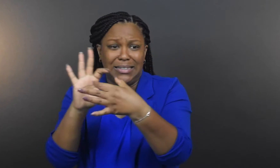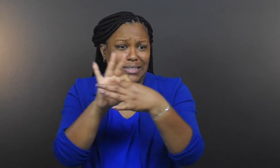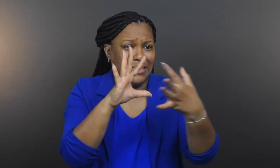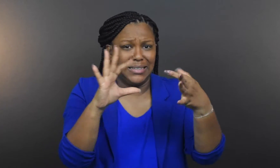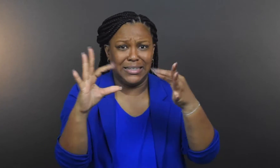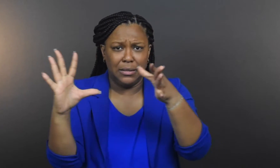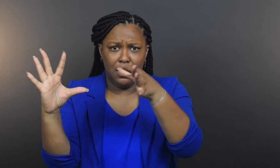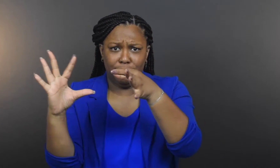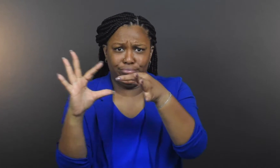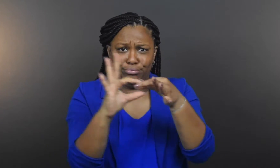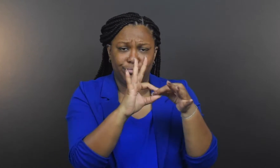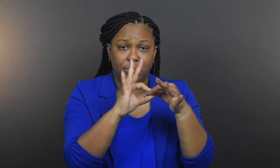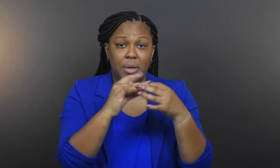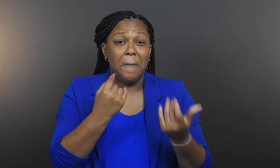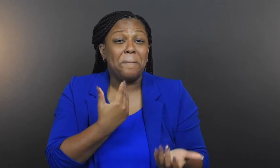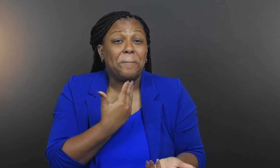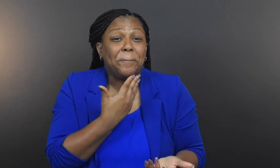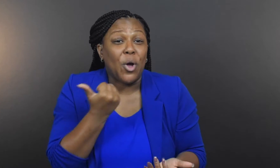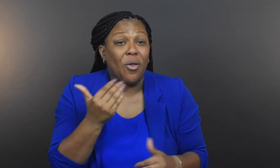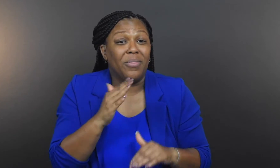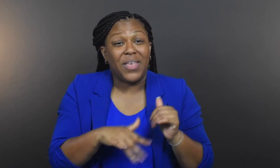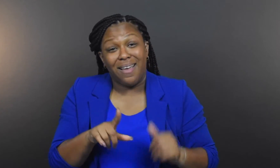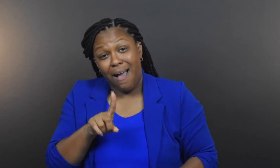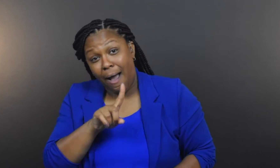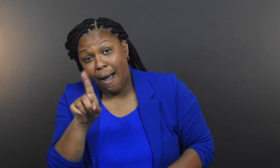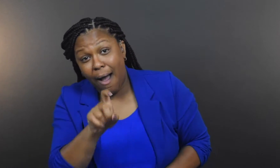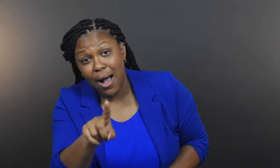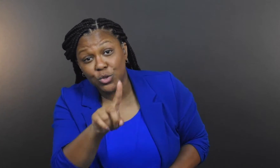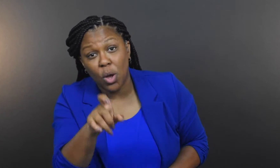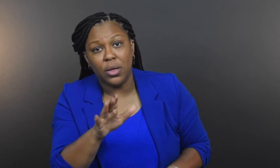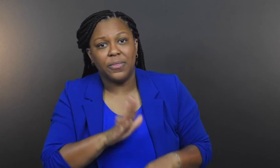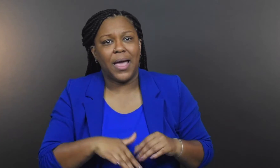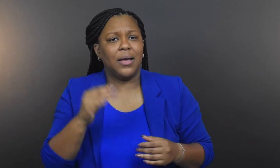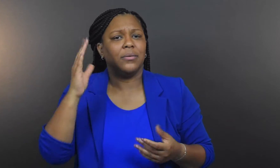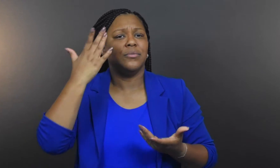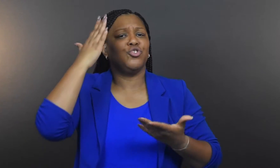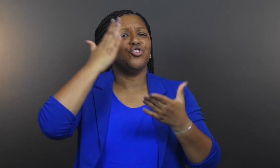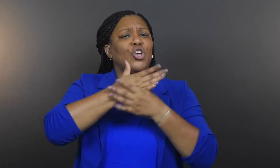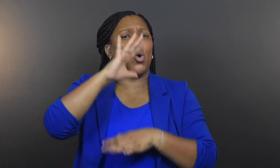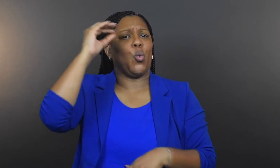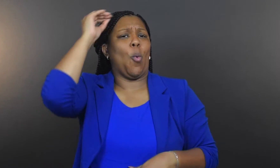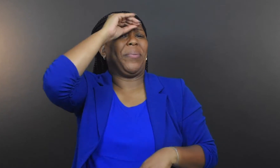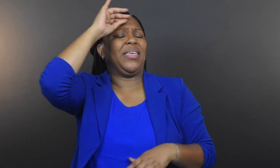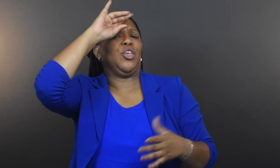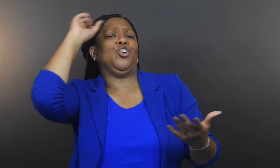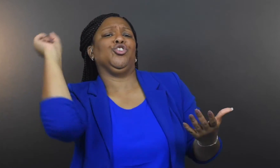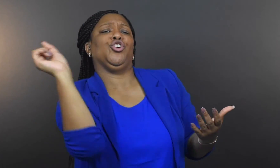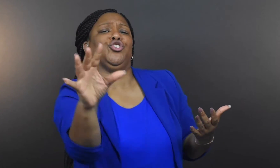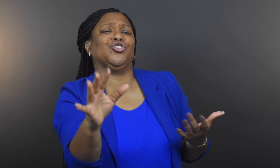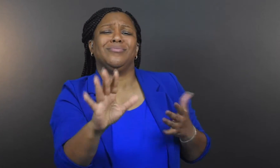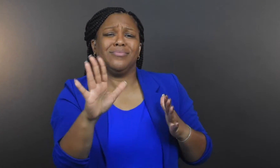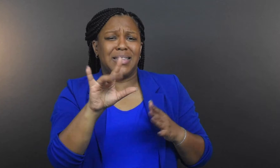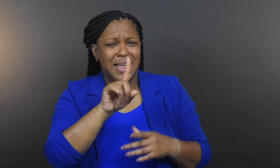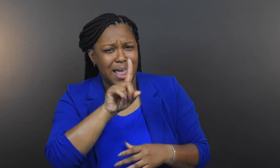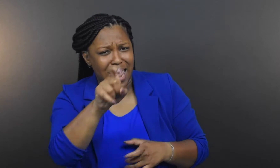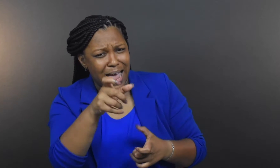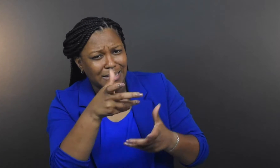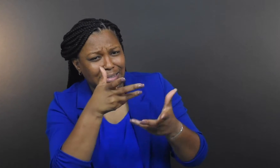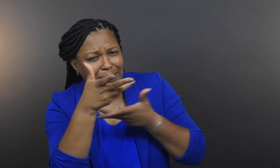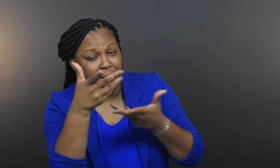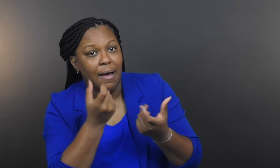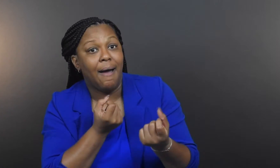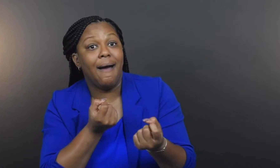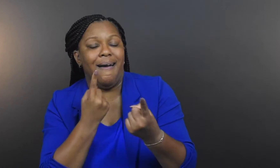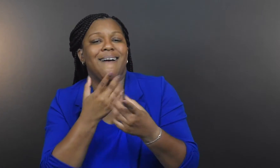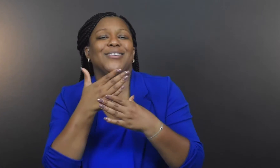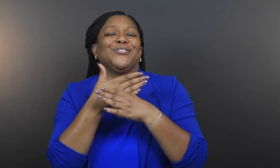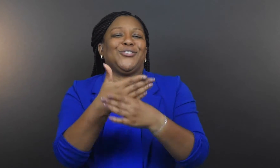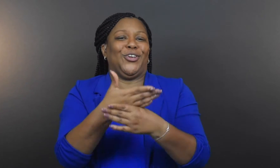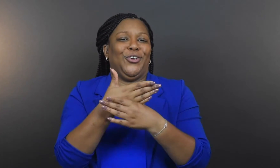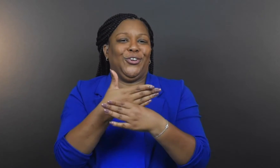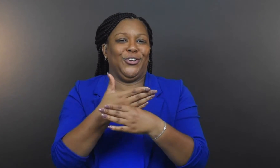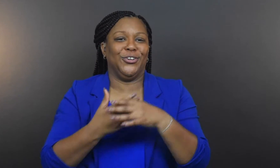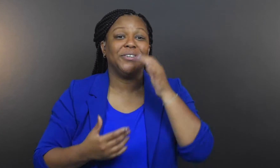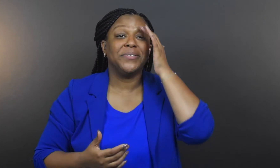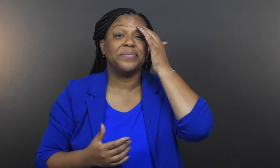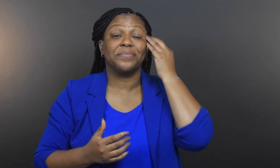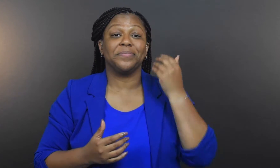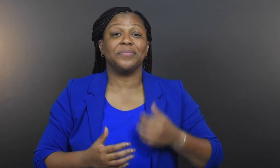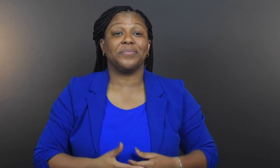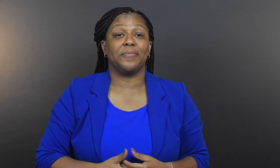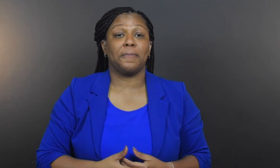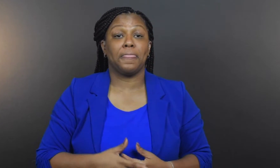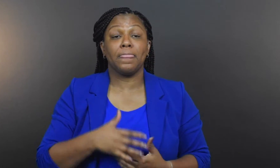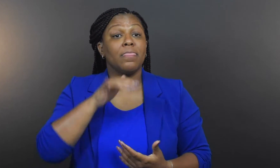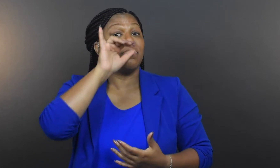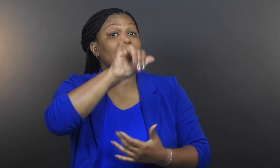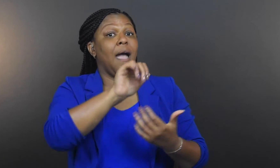question than to share your opinion,” she says.